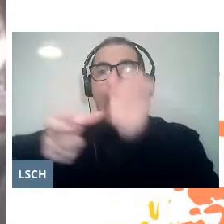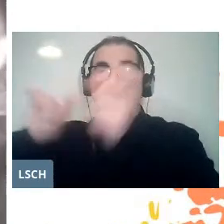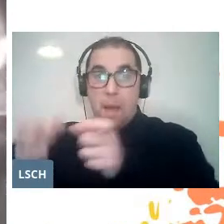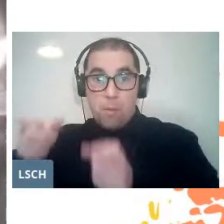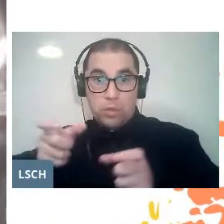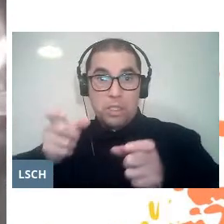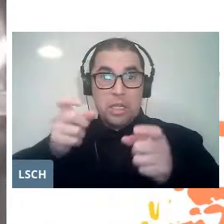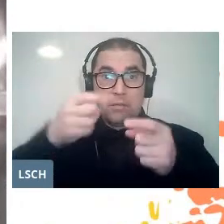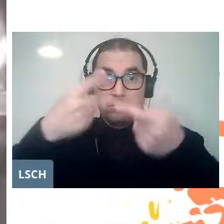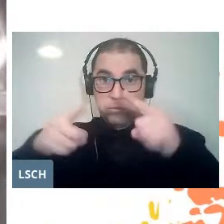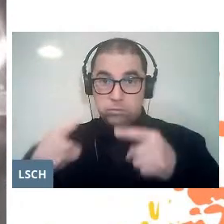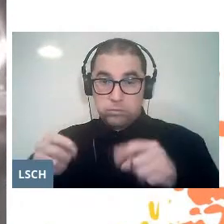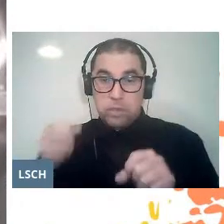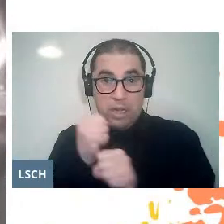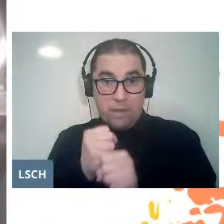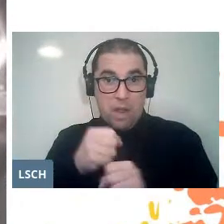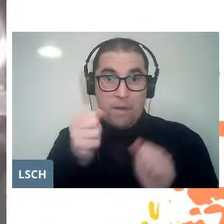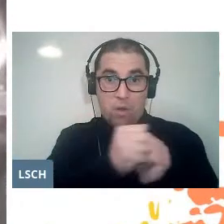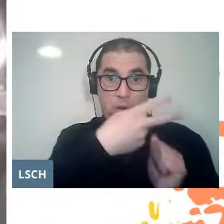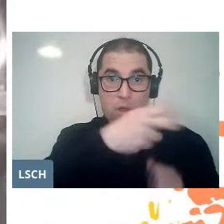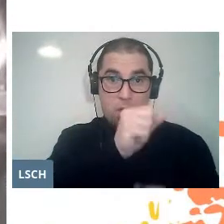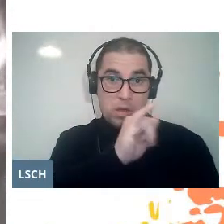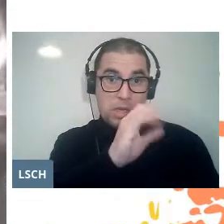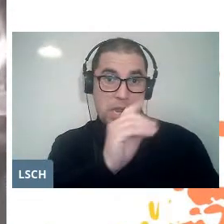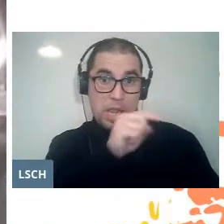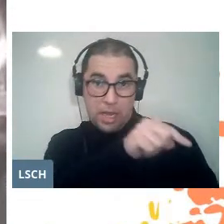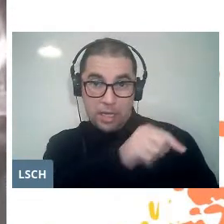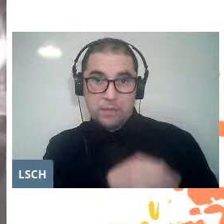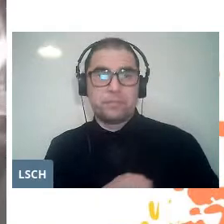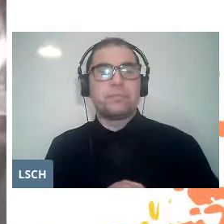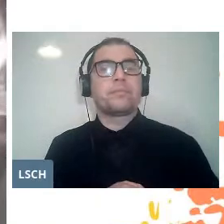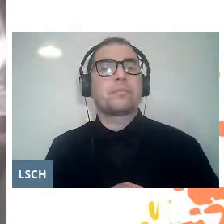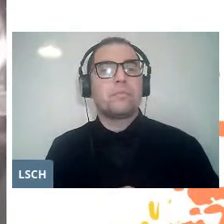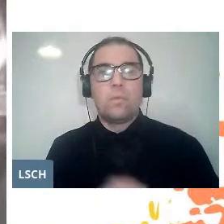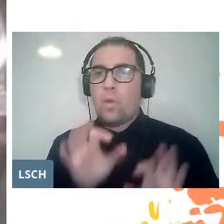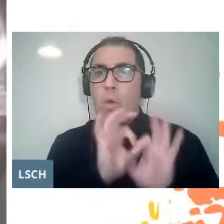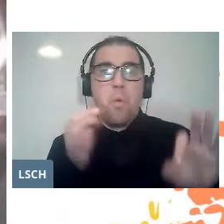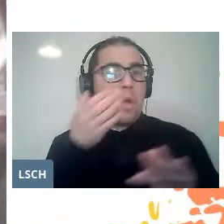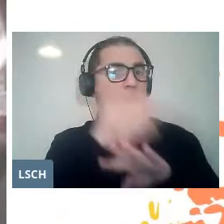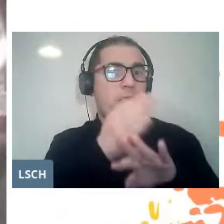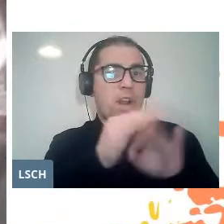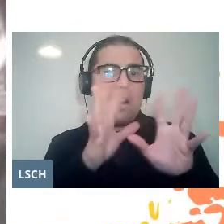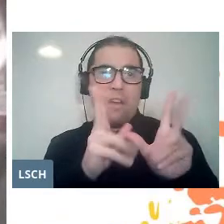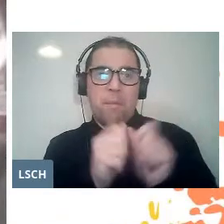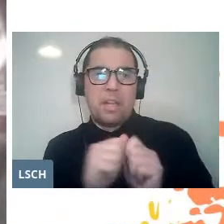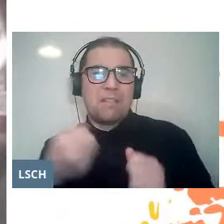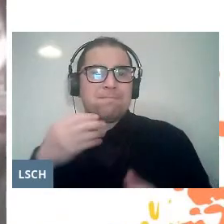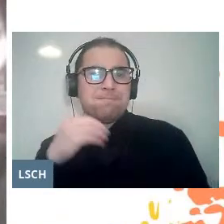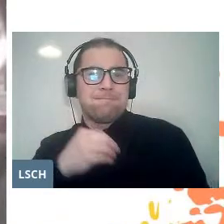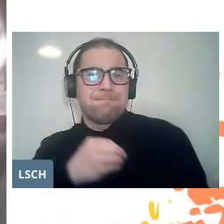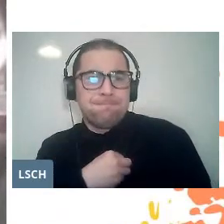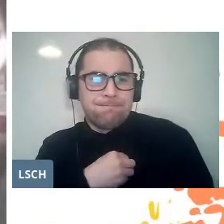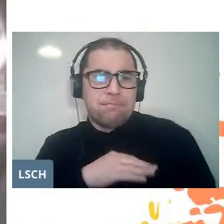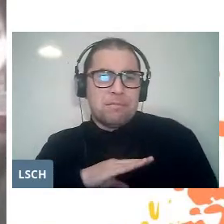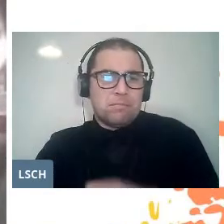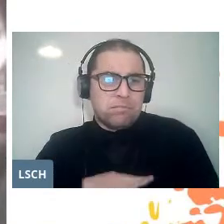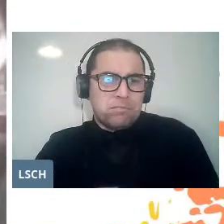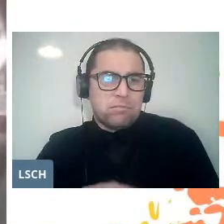who worked with Hayden in Eszterháza had not visited their families in Vienna, in a time, I would say, too long.